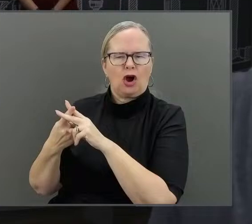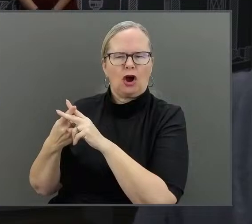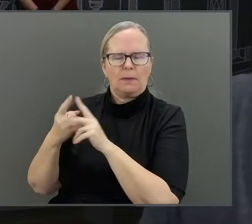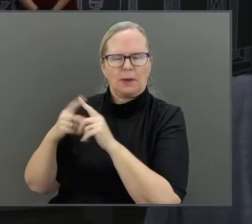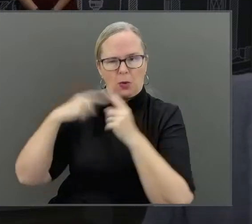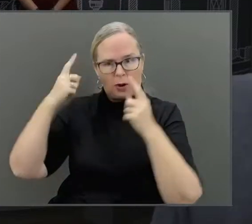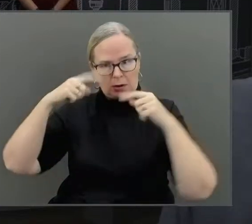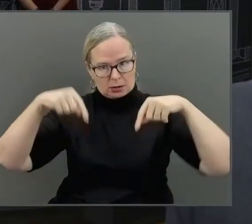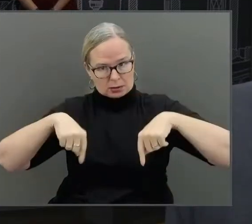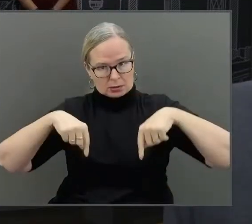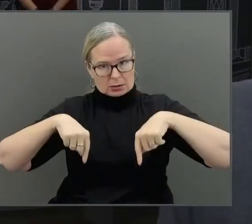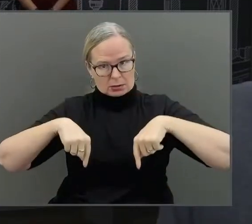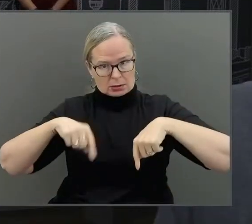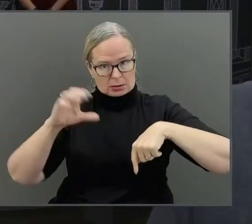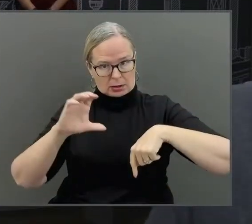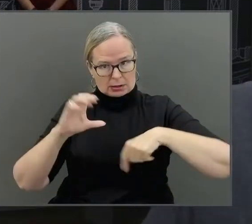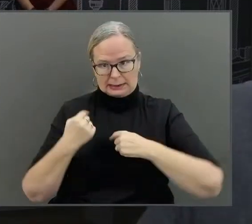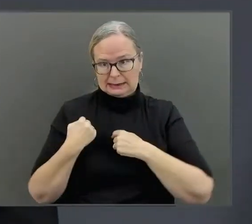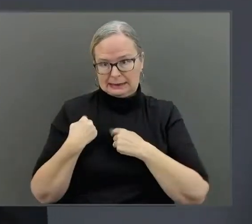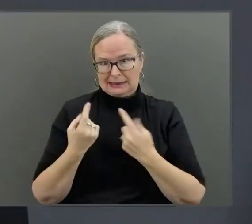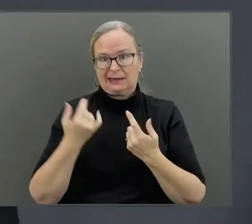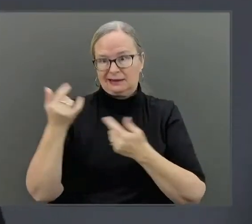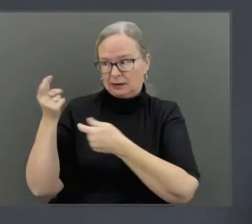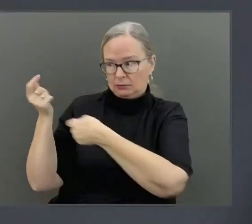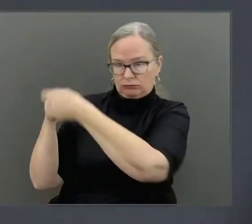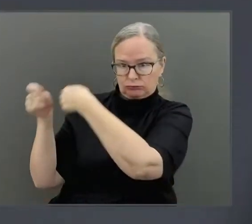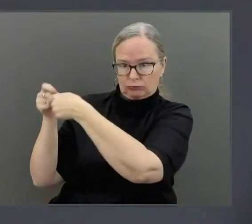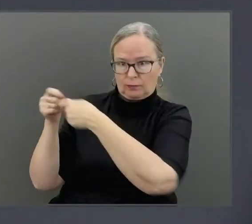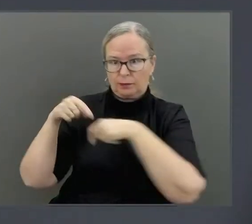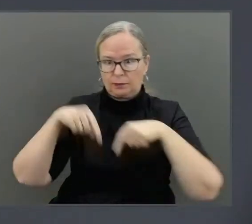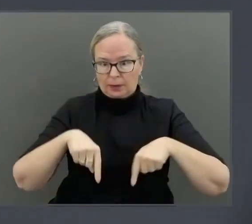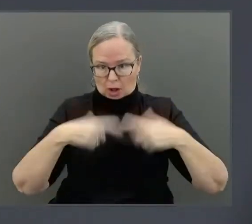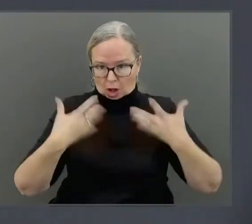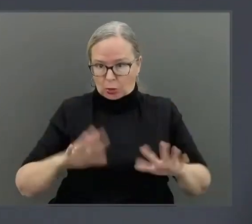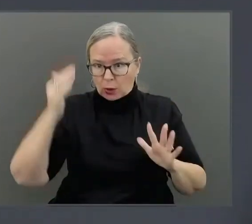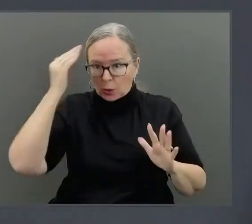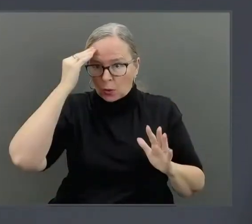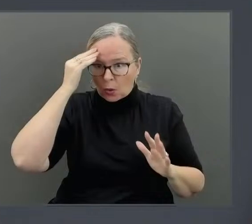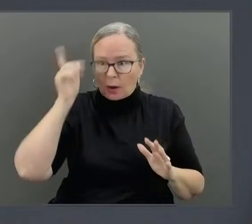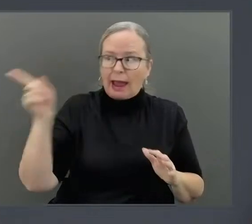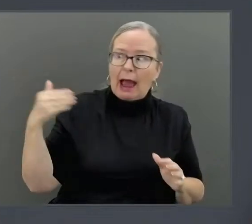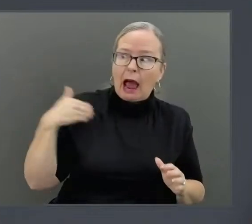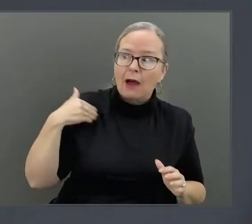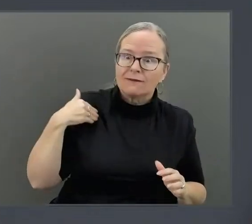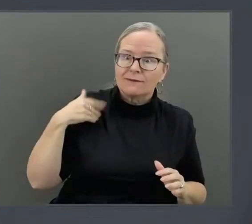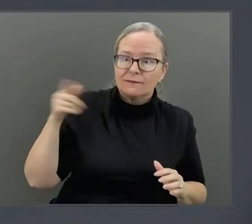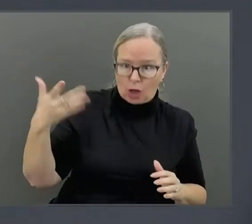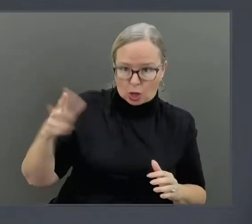how they were addressing them as we said yesterday during our discussion with Council we were aware